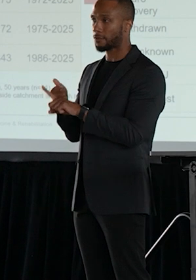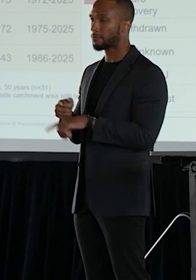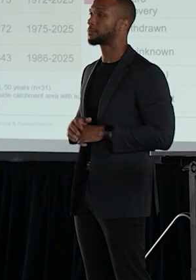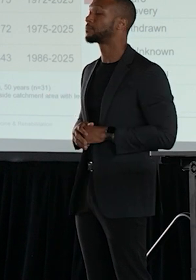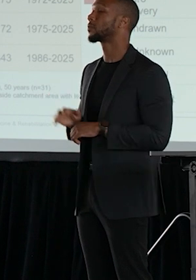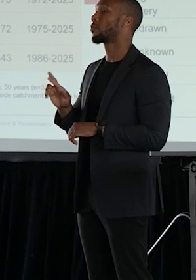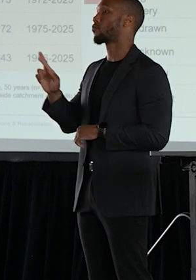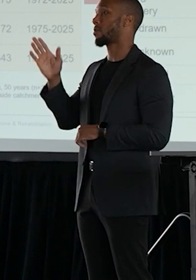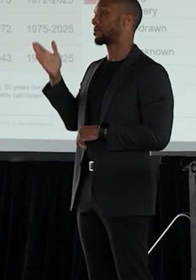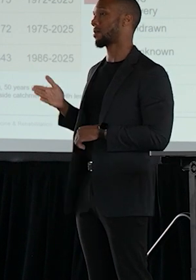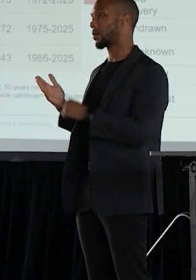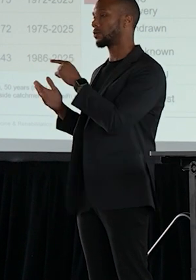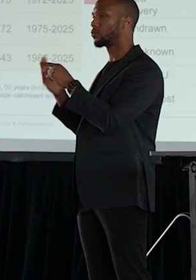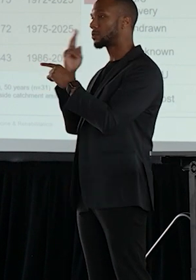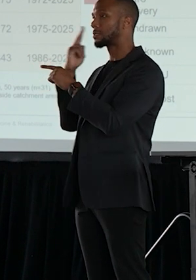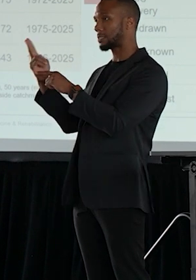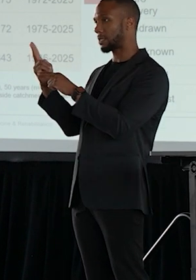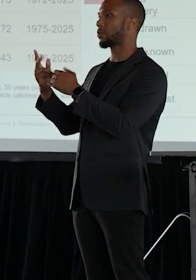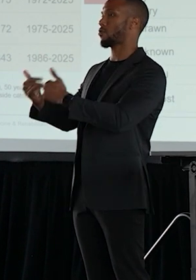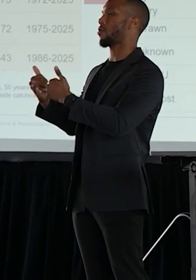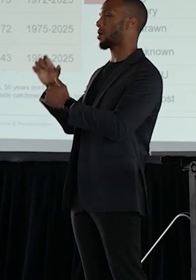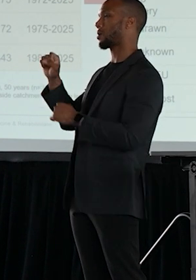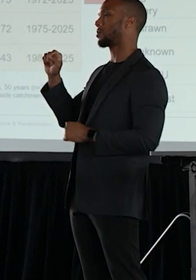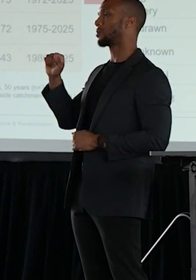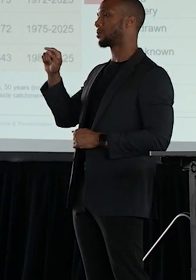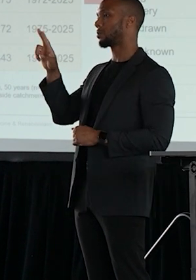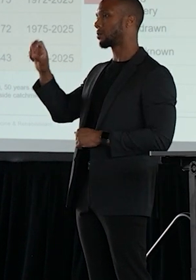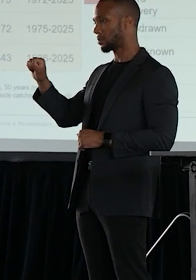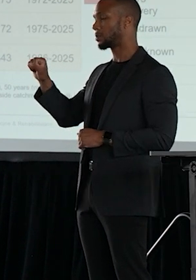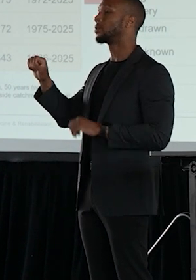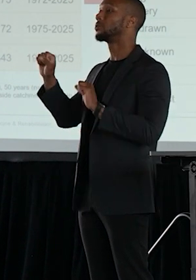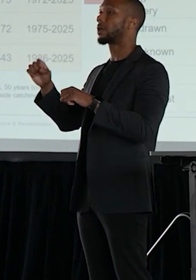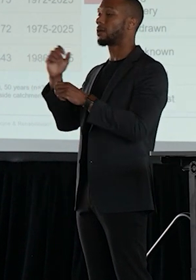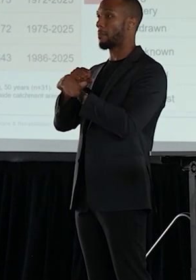side is their current status. As you can imagine, more than 1/3